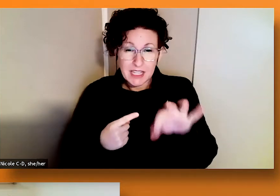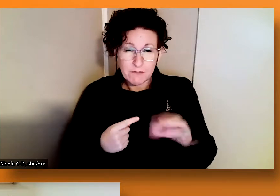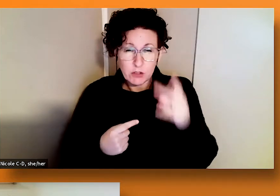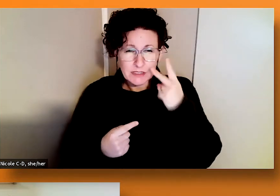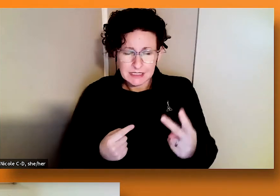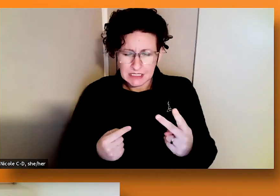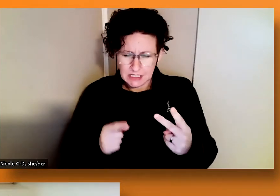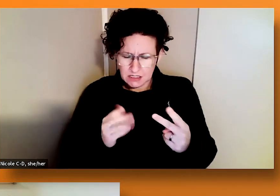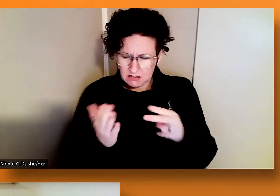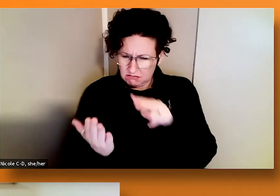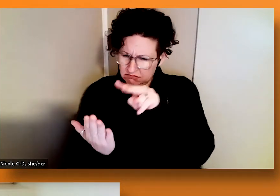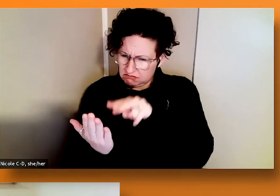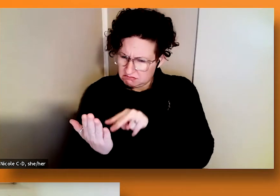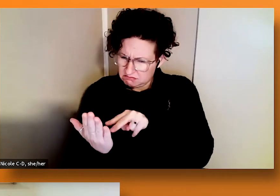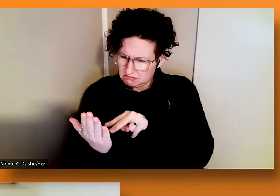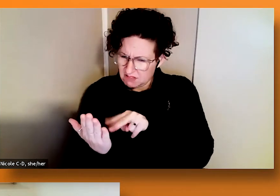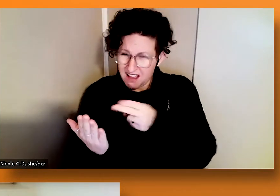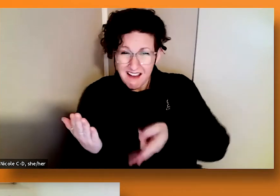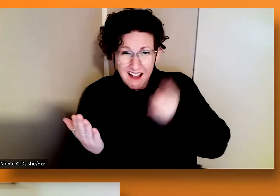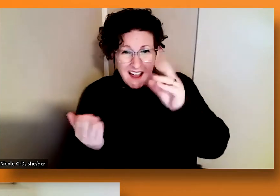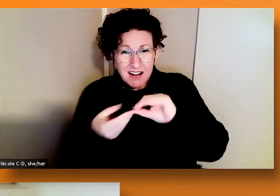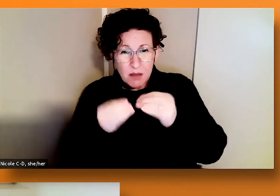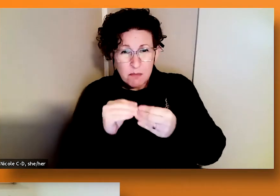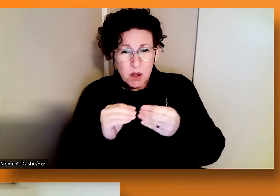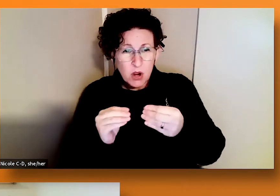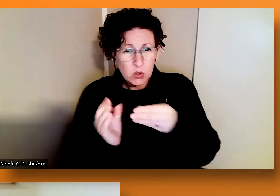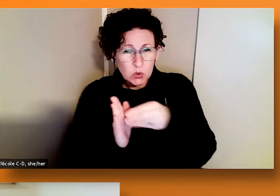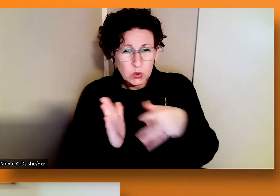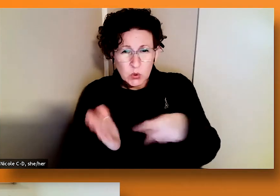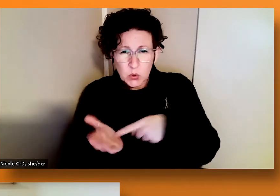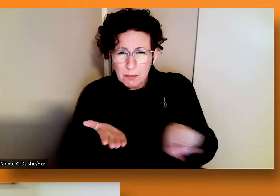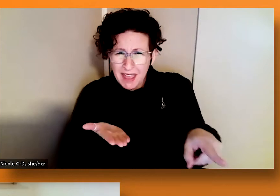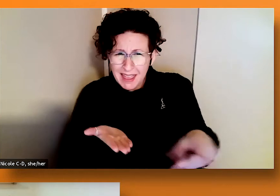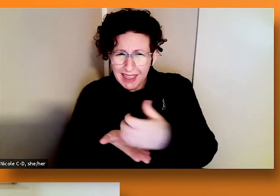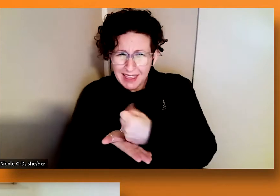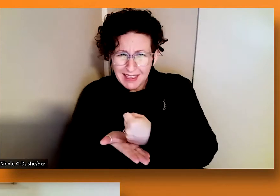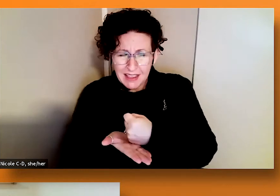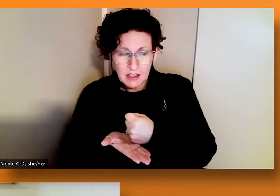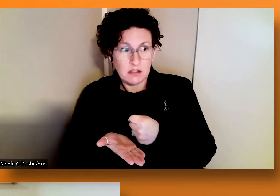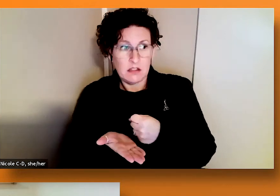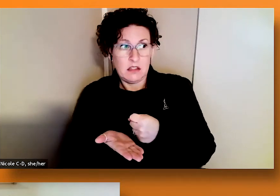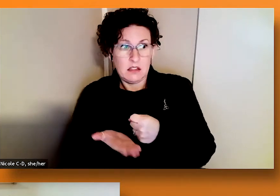If you see a really high number in the student wages category, you know, maybe there's a student